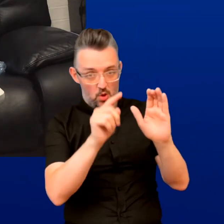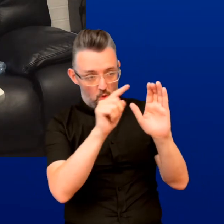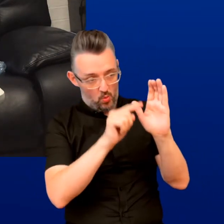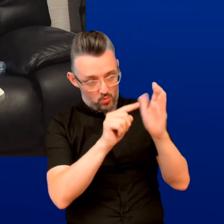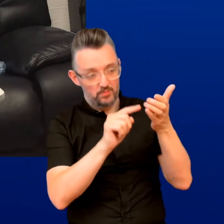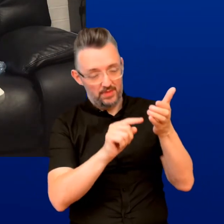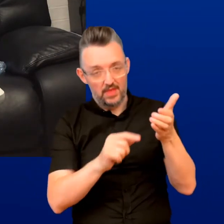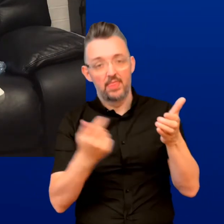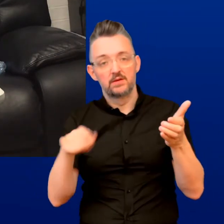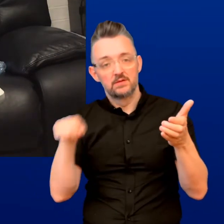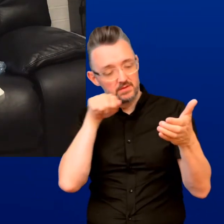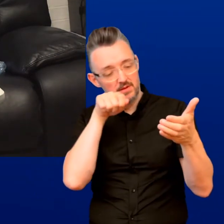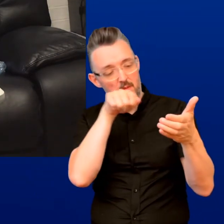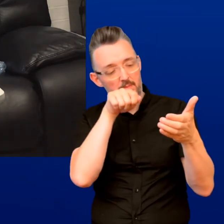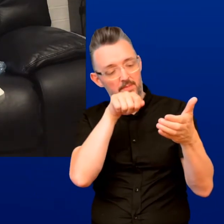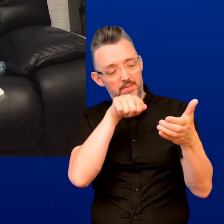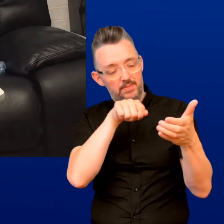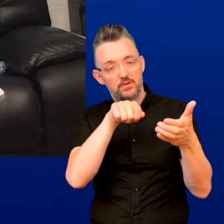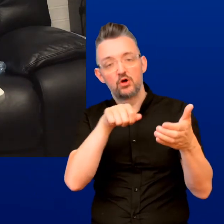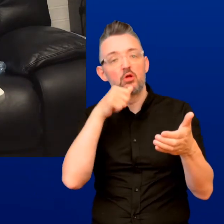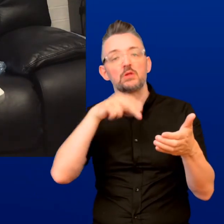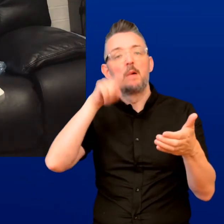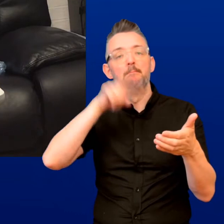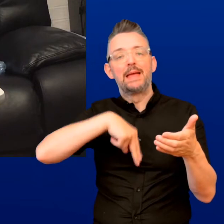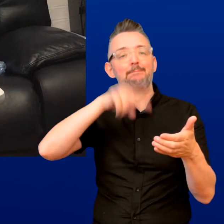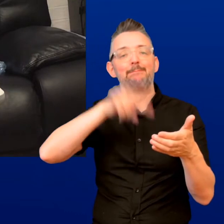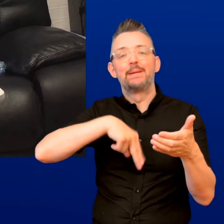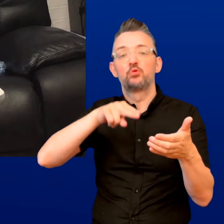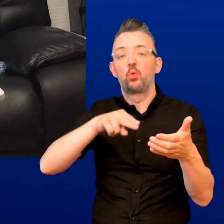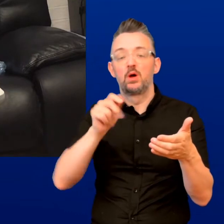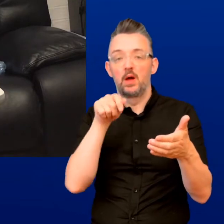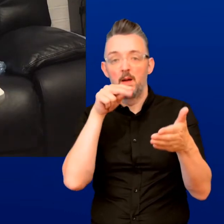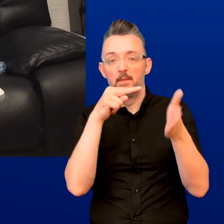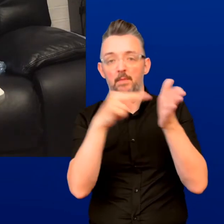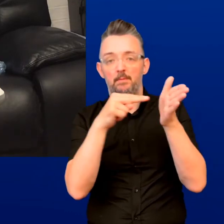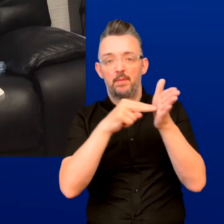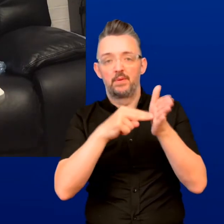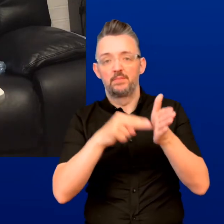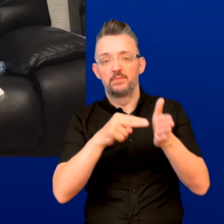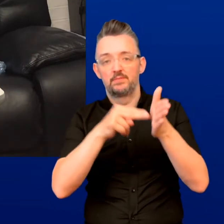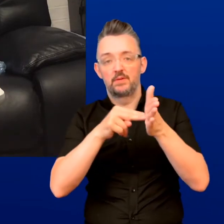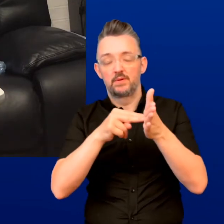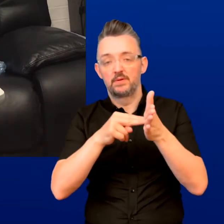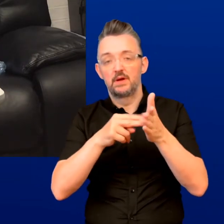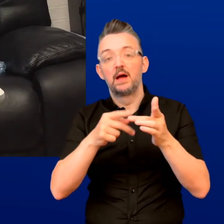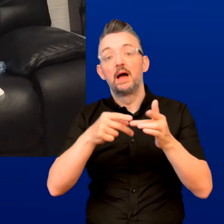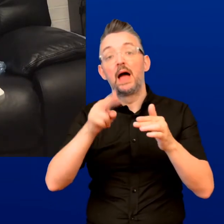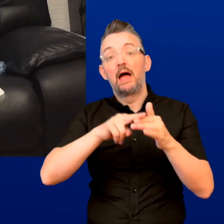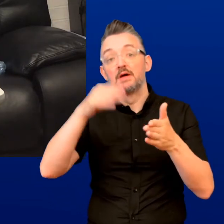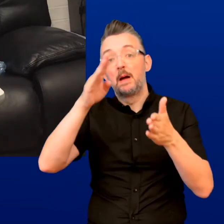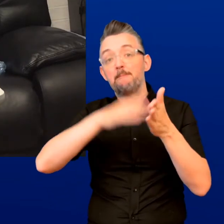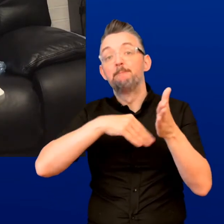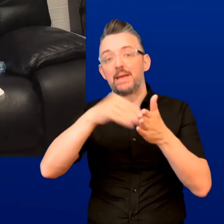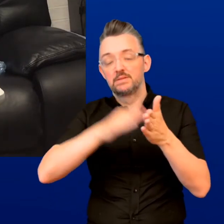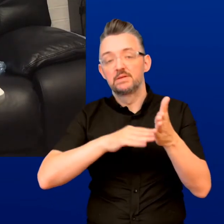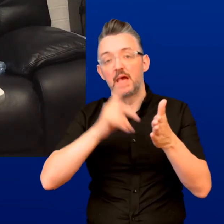and then stipple. Do not paint because if you paint the paint brush might slide under the stencil and you'll not get